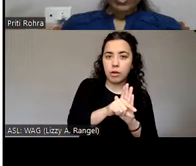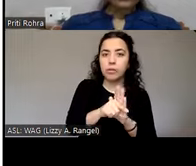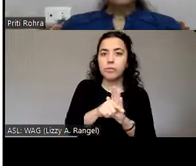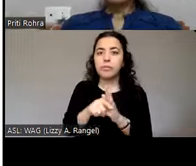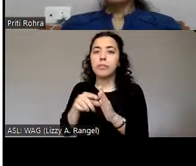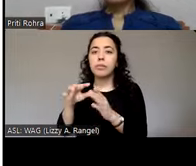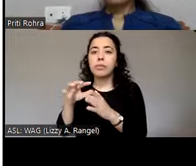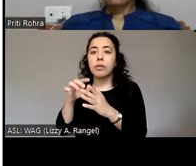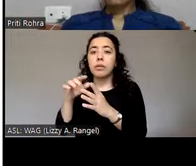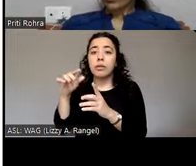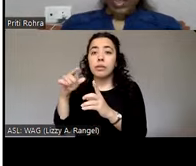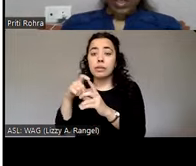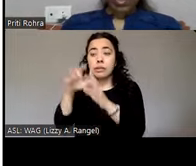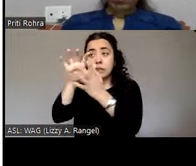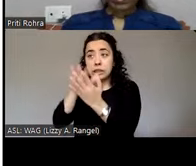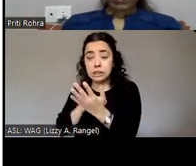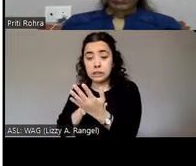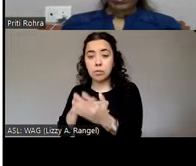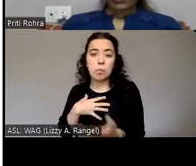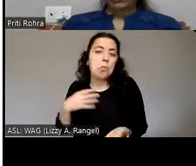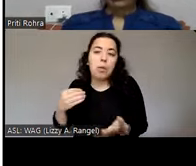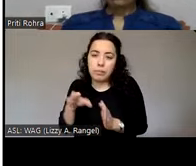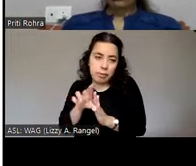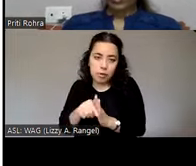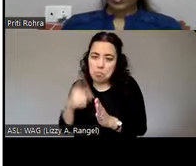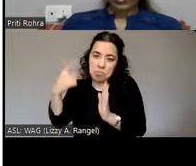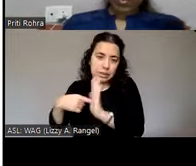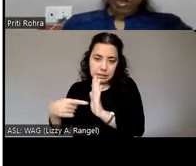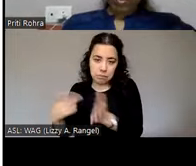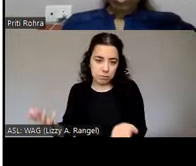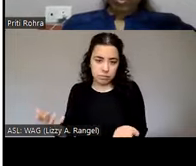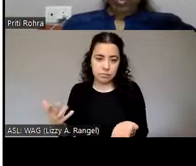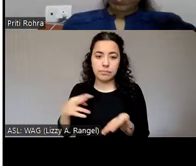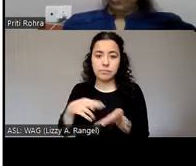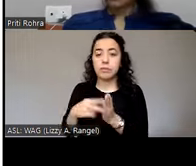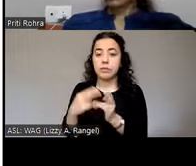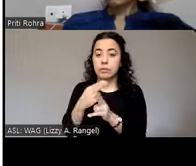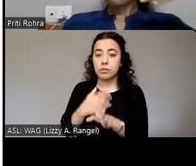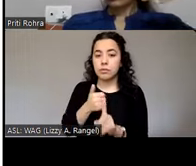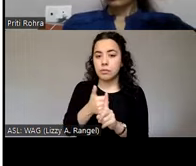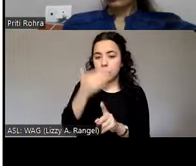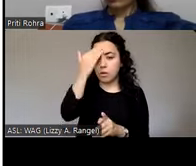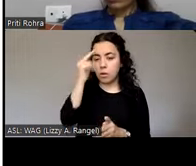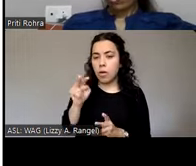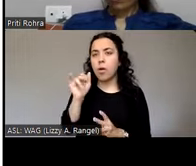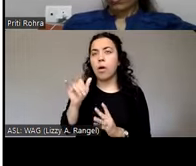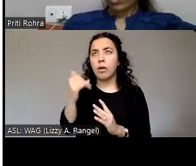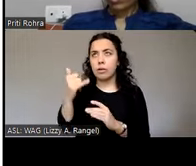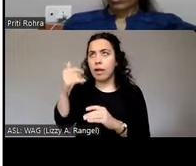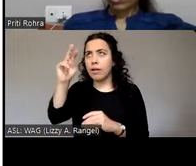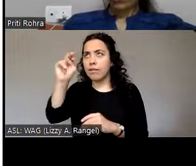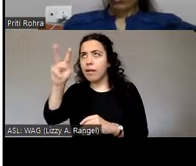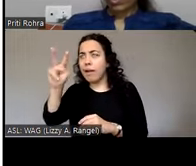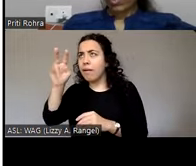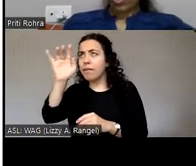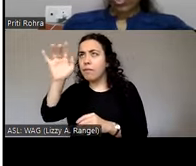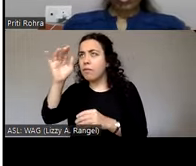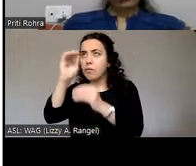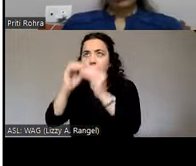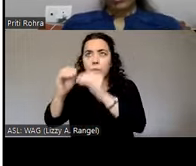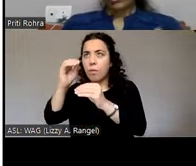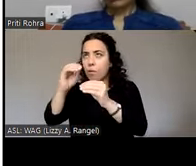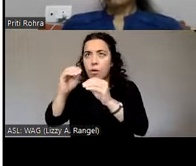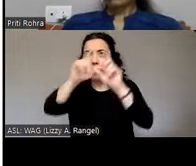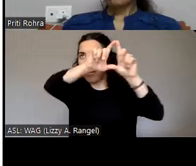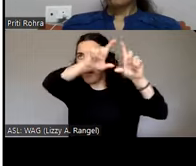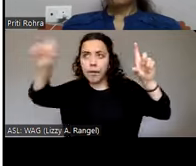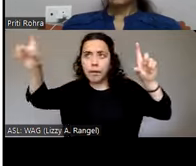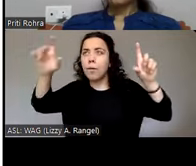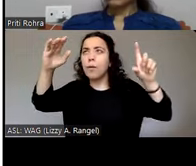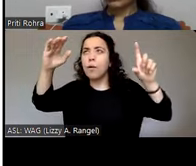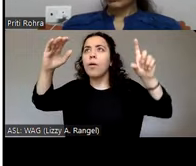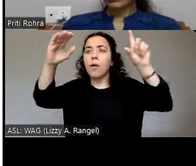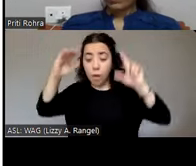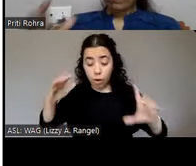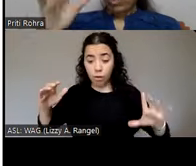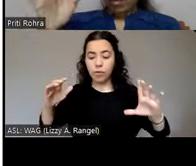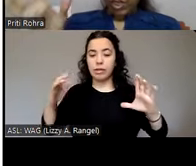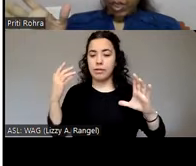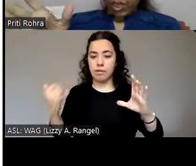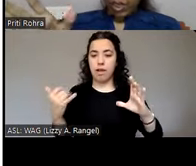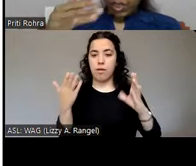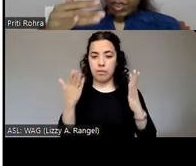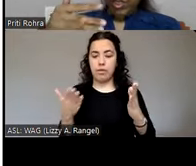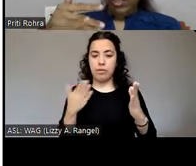The colors act as a separator. And now I am into the main content. When the main content ends then